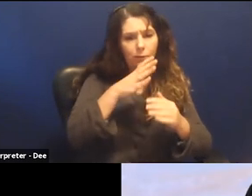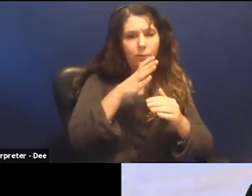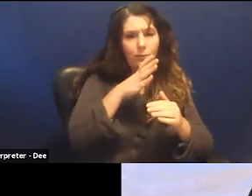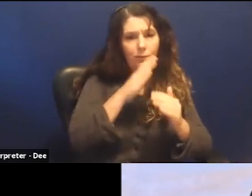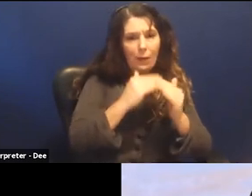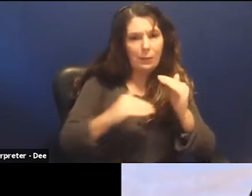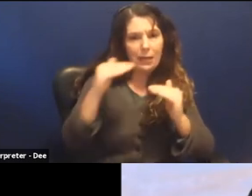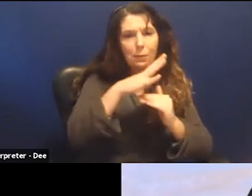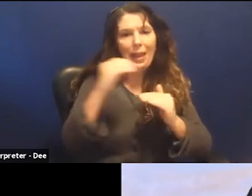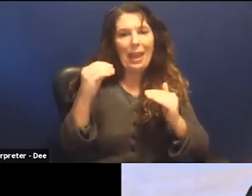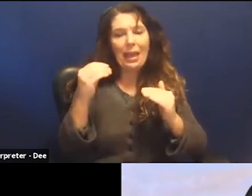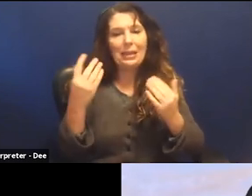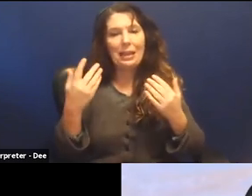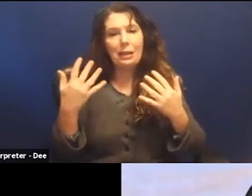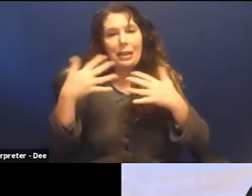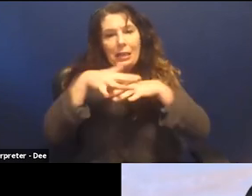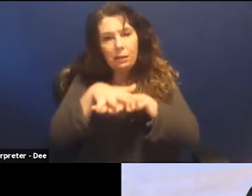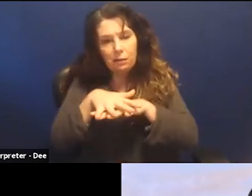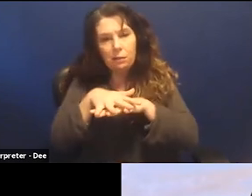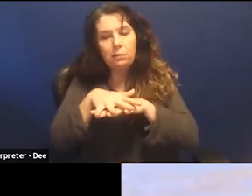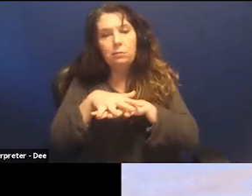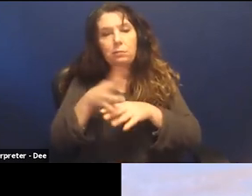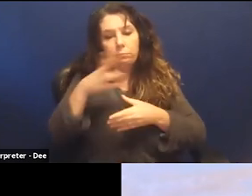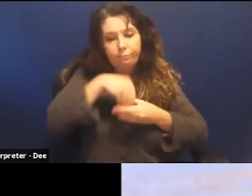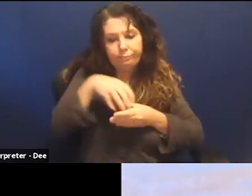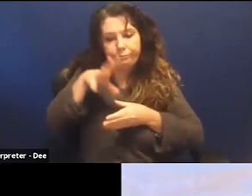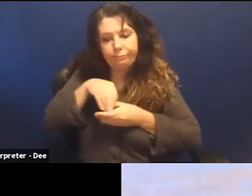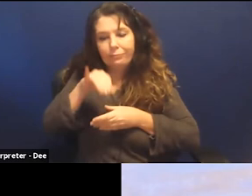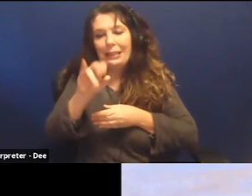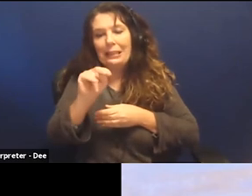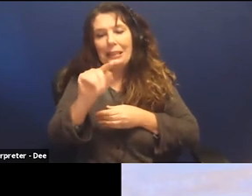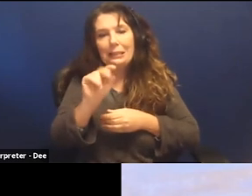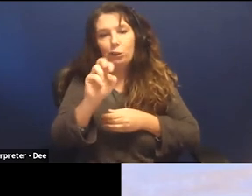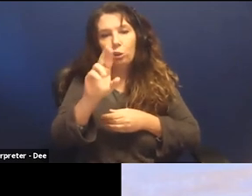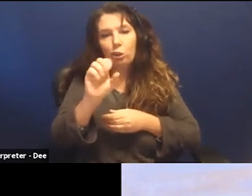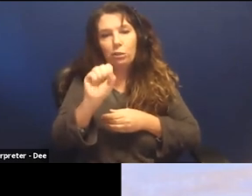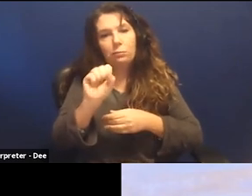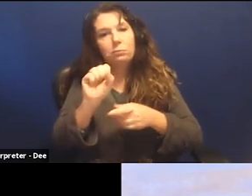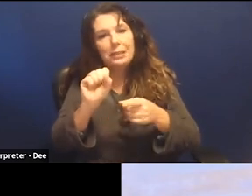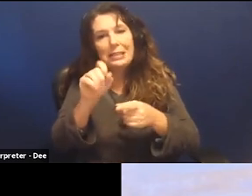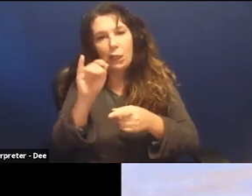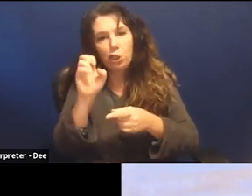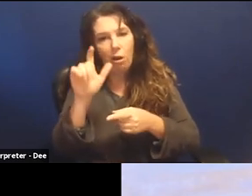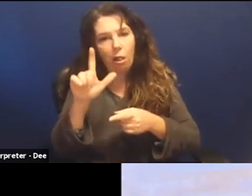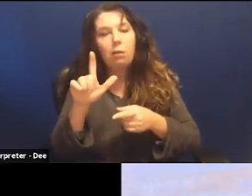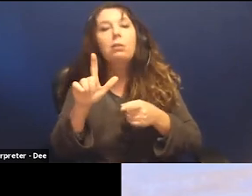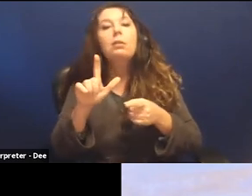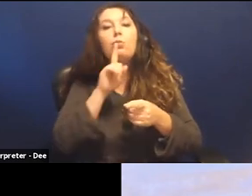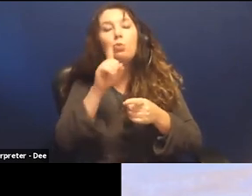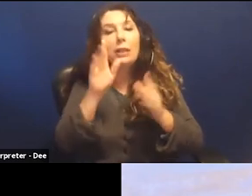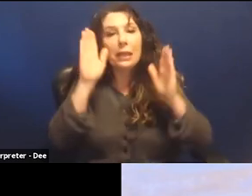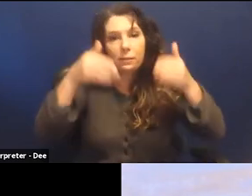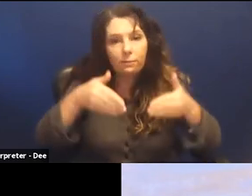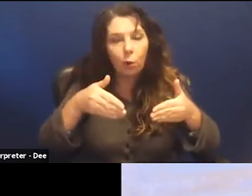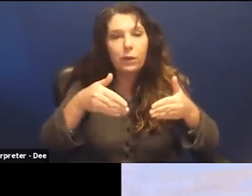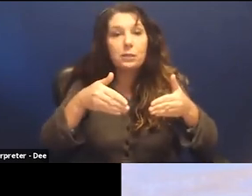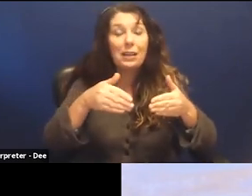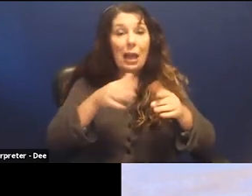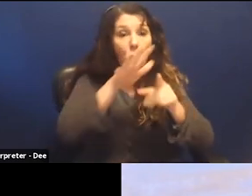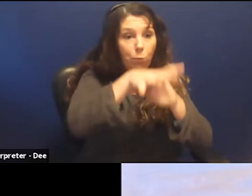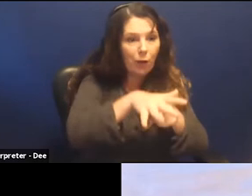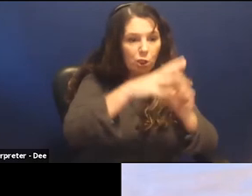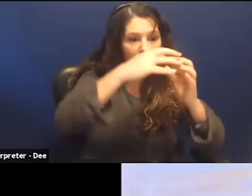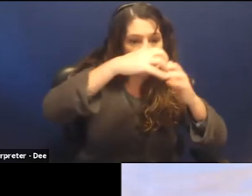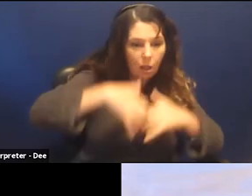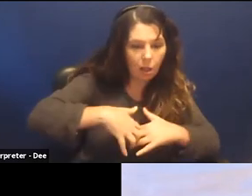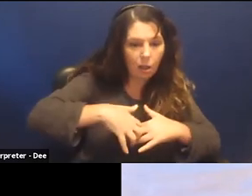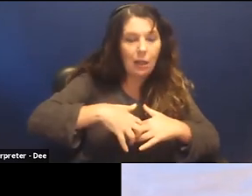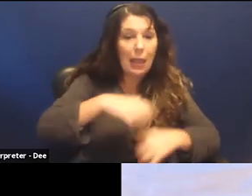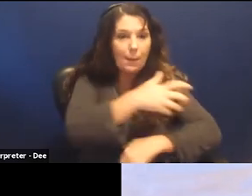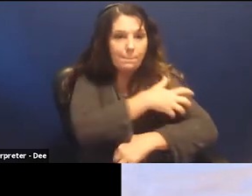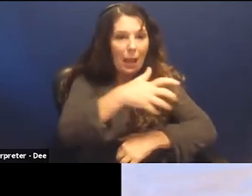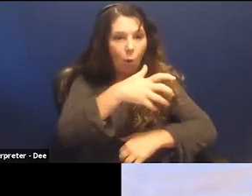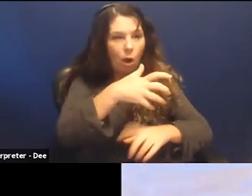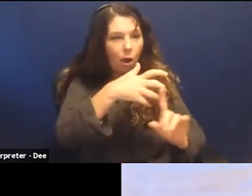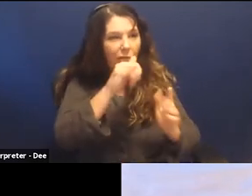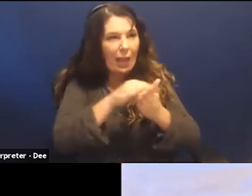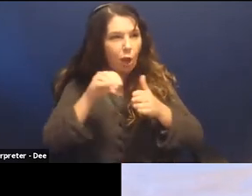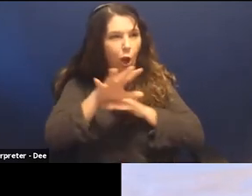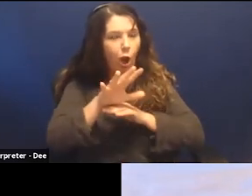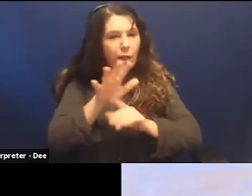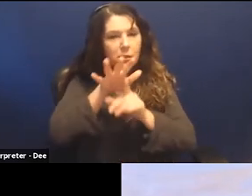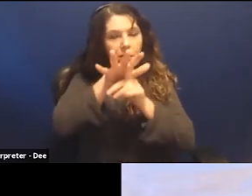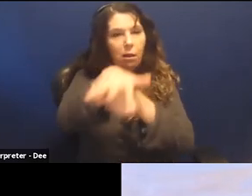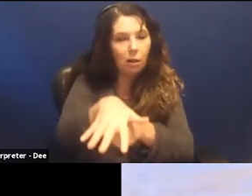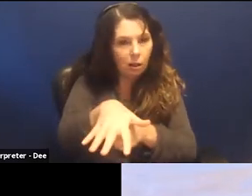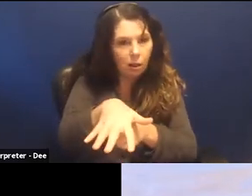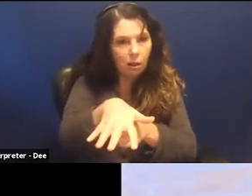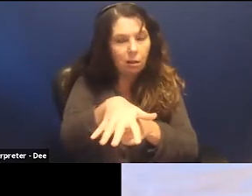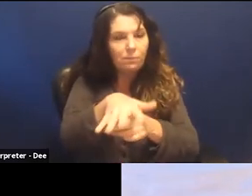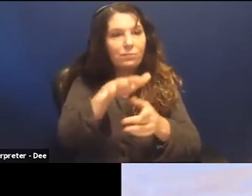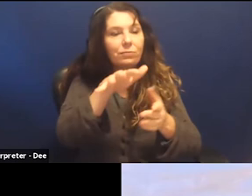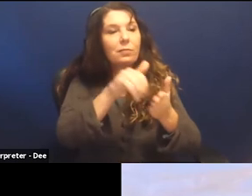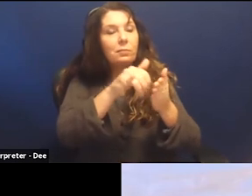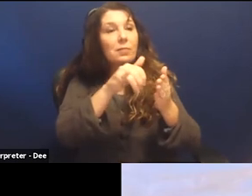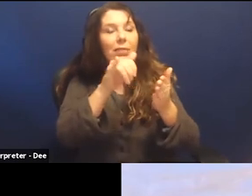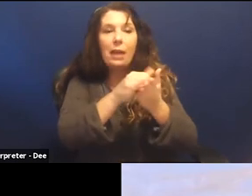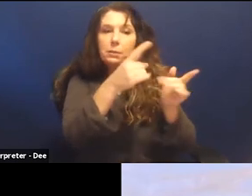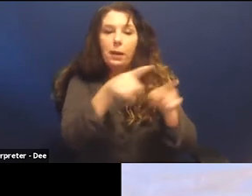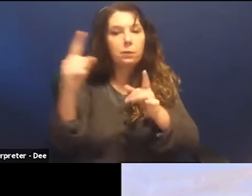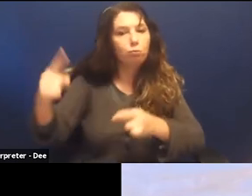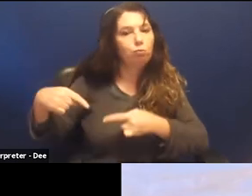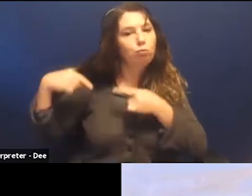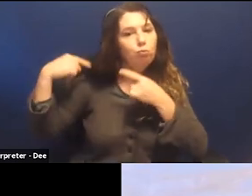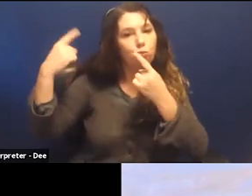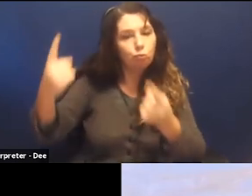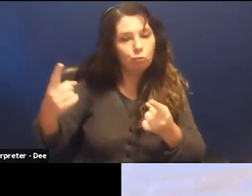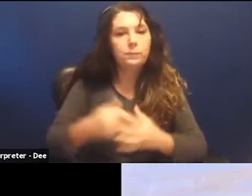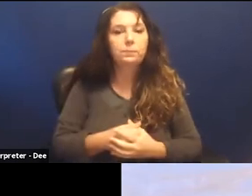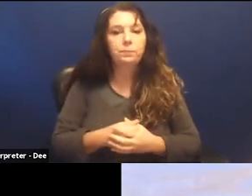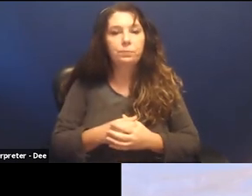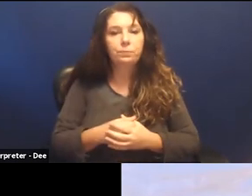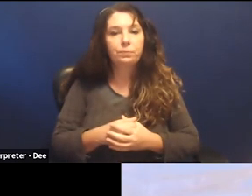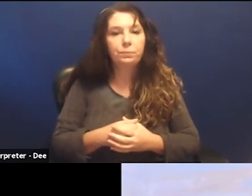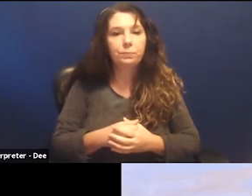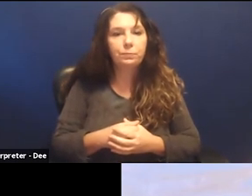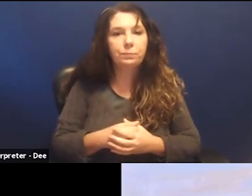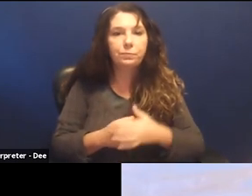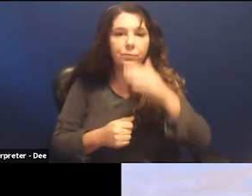Excuse me intersection of feminism in particular has been focused on this issue, focused on dismantling instances of oppression and the forces of power that cause these instances of oppression, for a very long time.